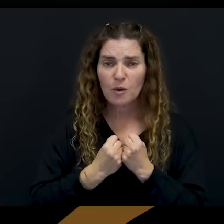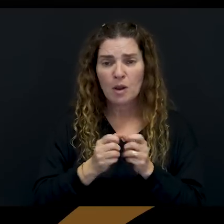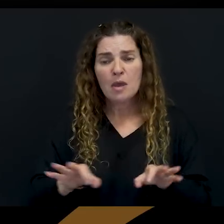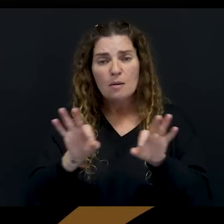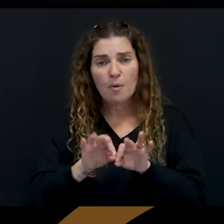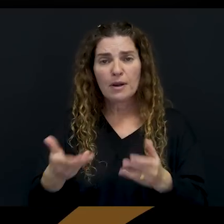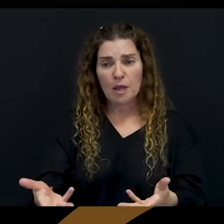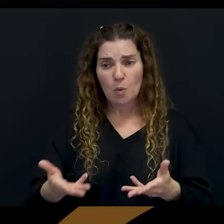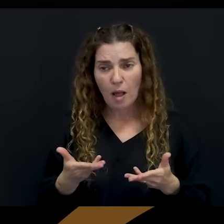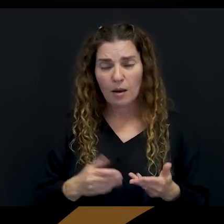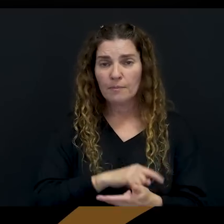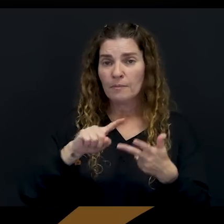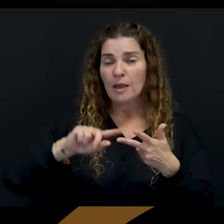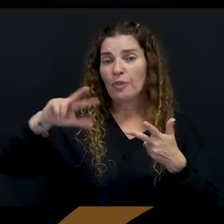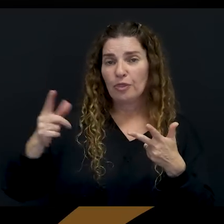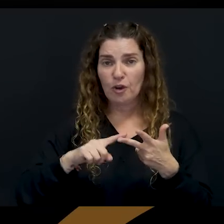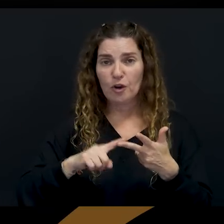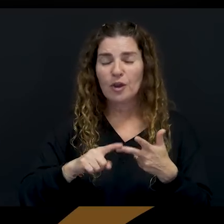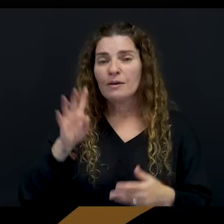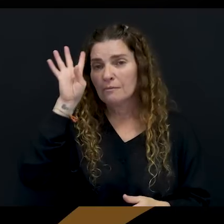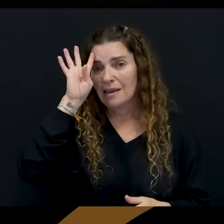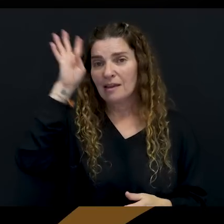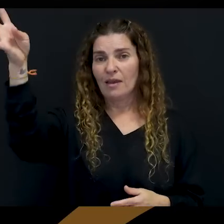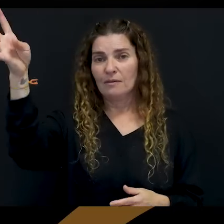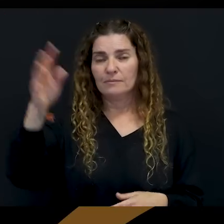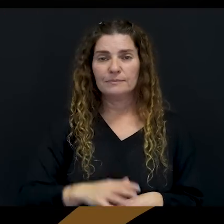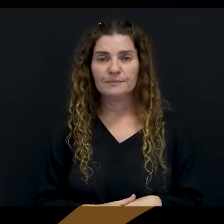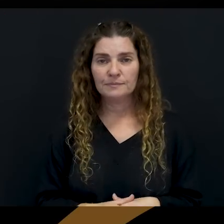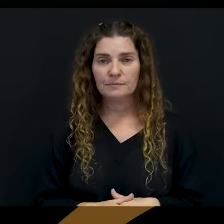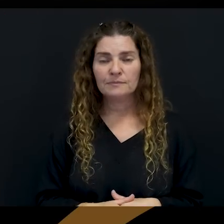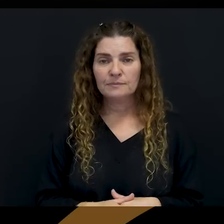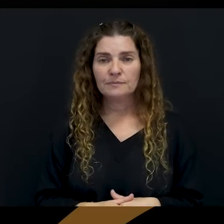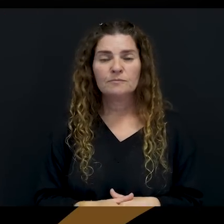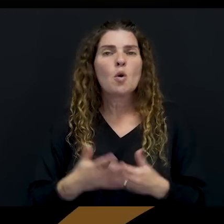What is the next great idea you could uncover? Challenge the status quo.